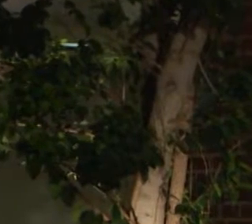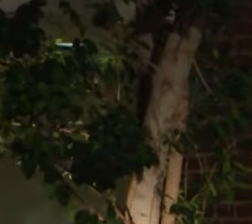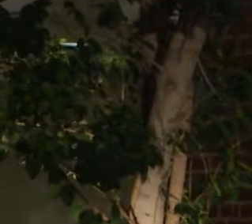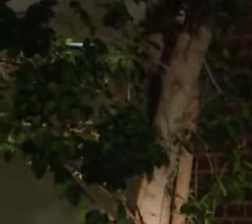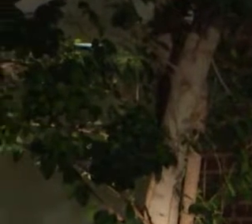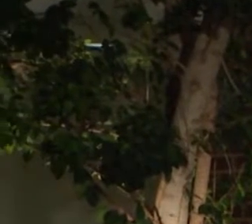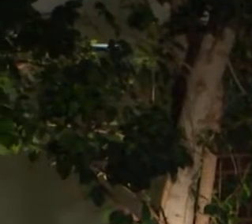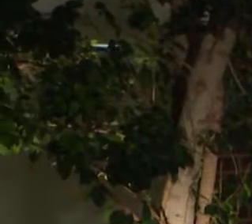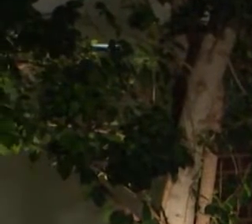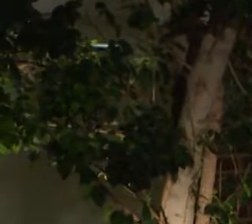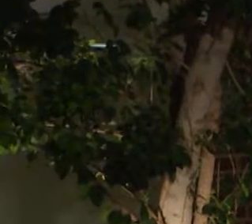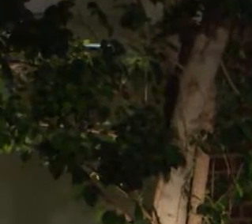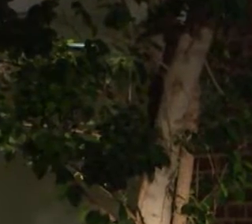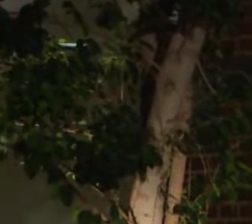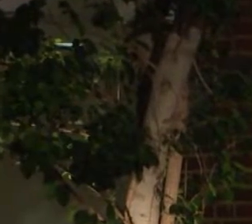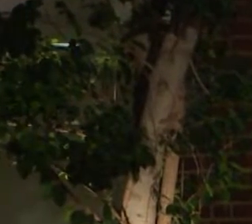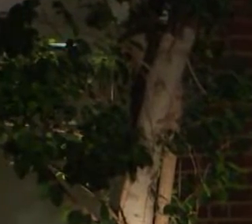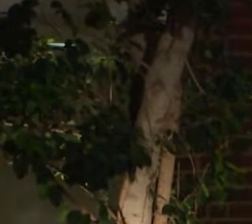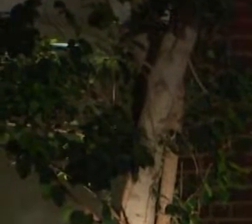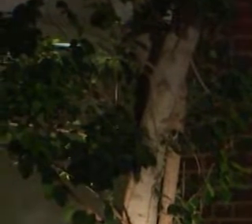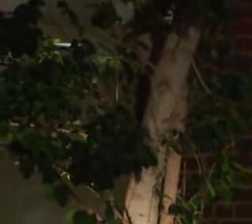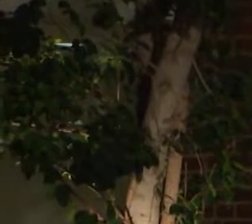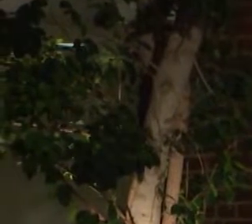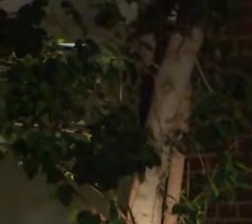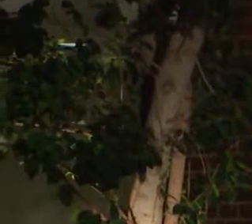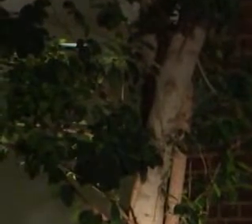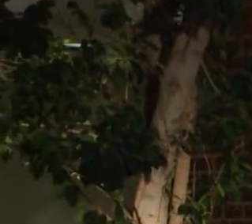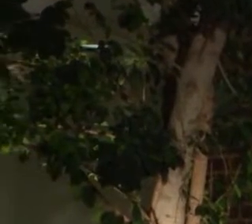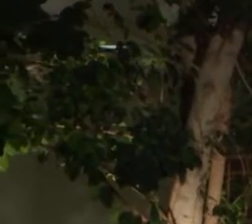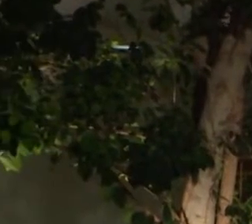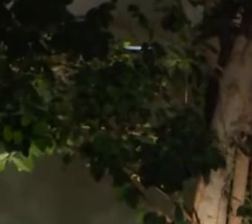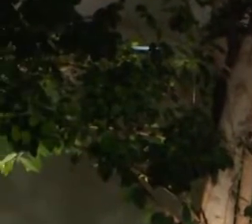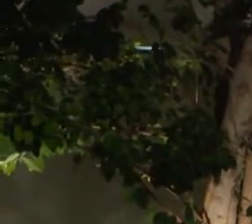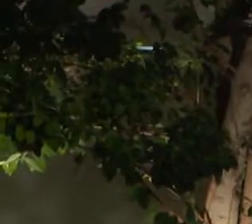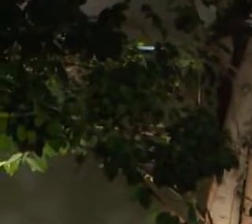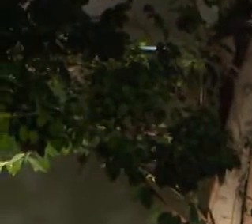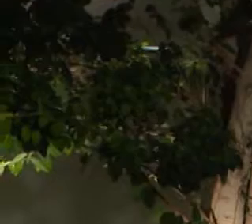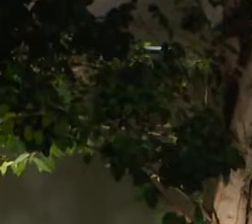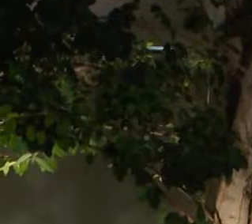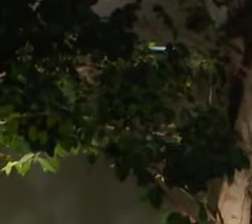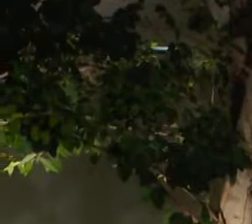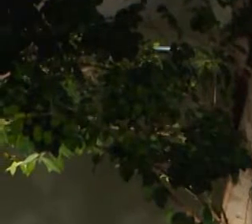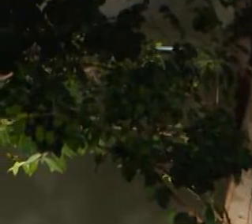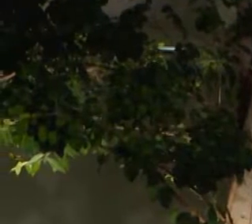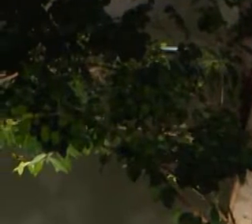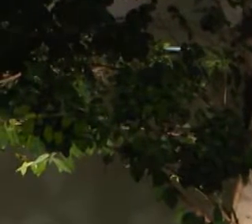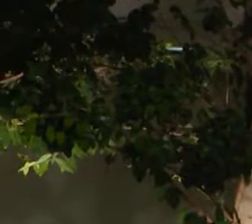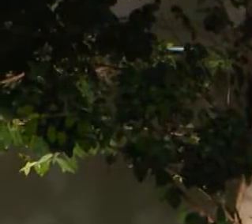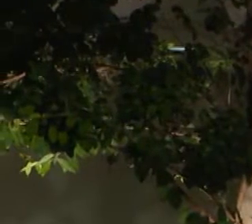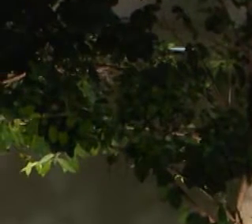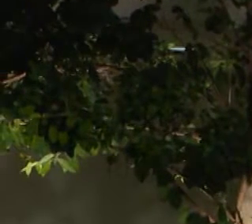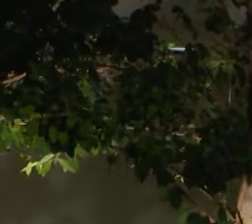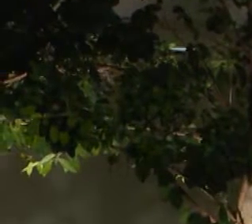SO WHEN I THINK OF THE BUDGET PROCESS THAT'S WHAT WE IN THE EDUCATION CLUSTER ARE DEVOTED TO. I ALSO WANT TO JUST ACKNOWLEDGE